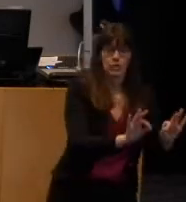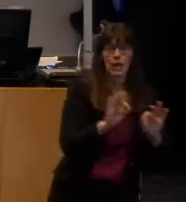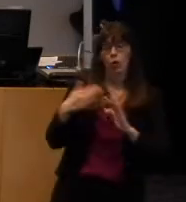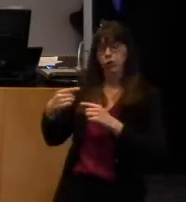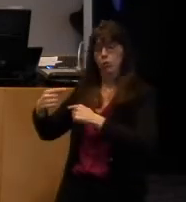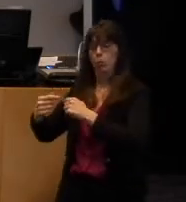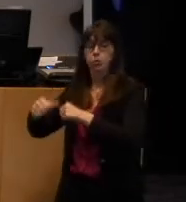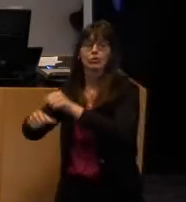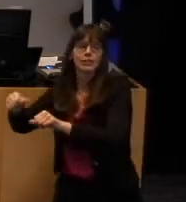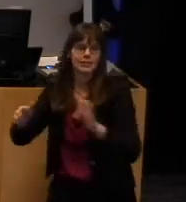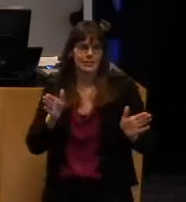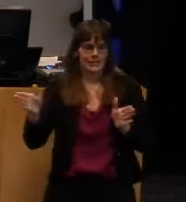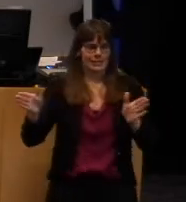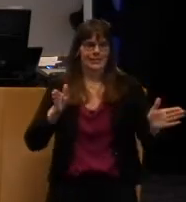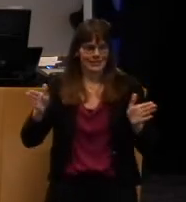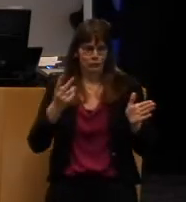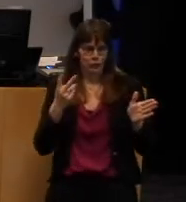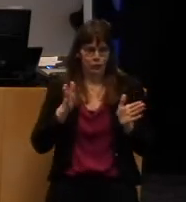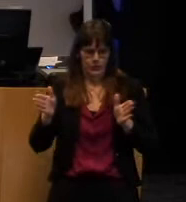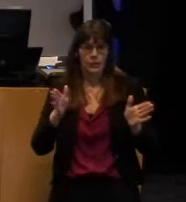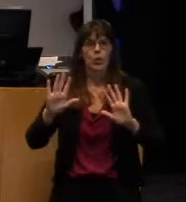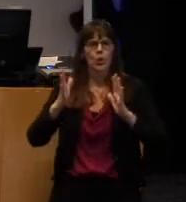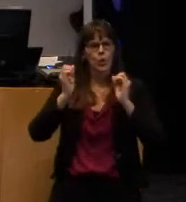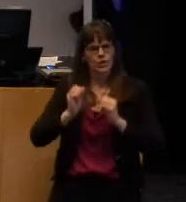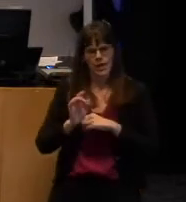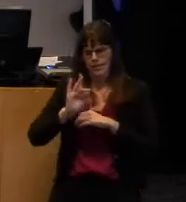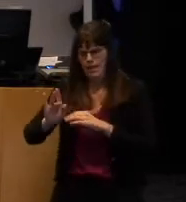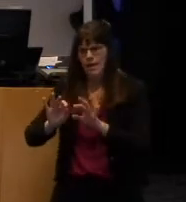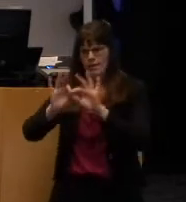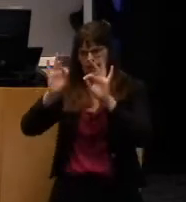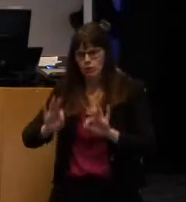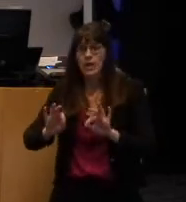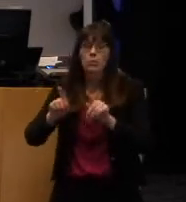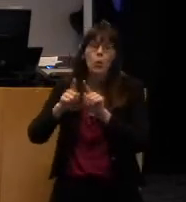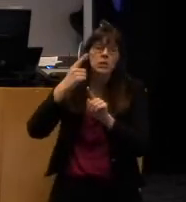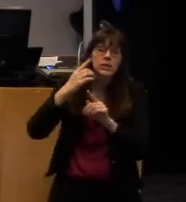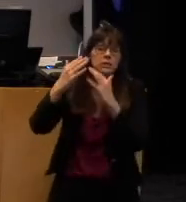so product to entail the target text, but also the target audience culture etc.